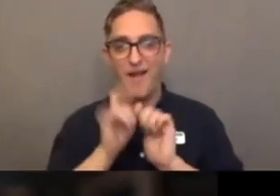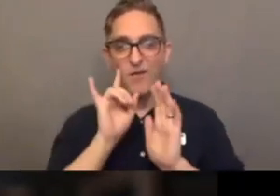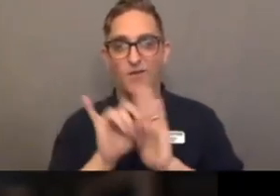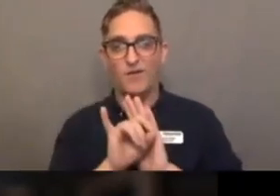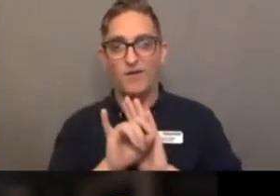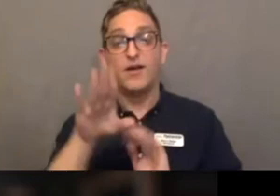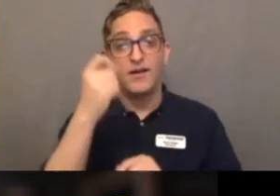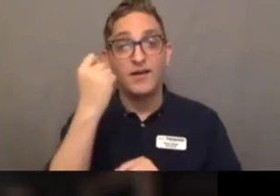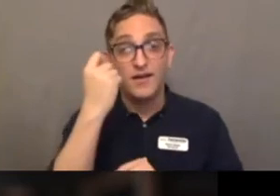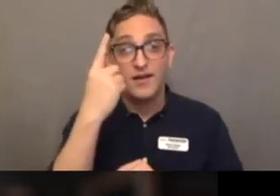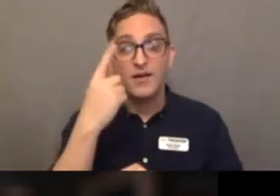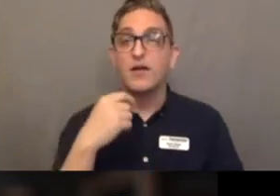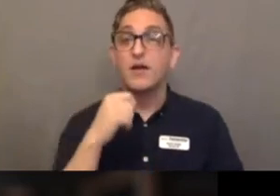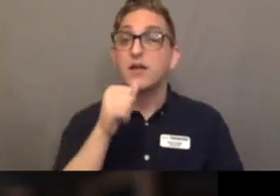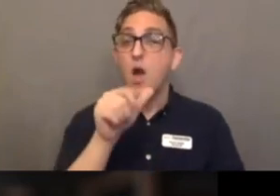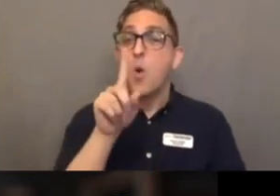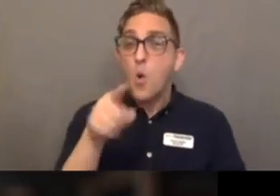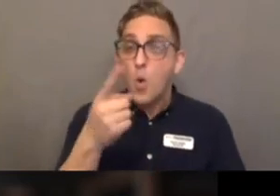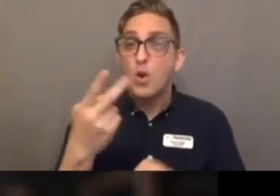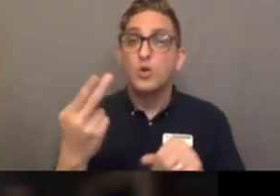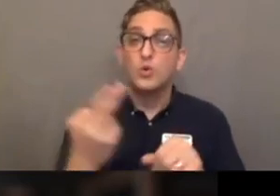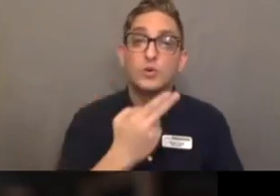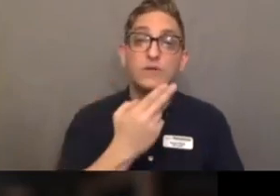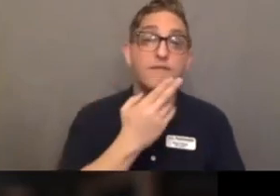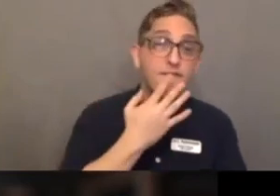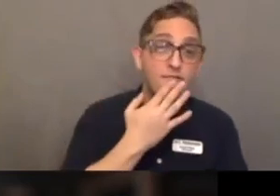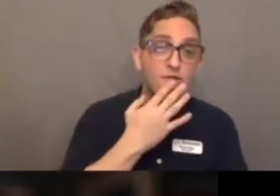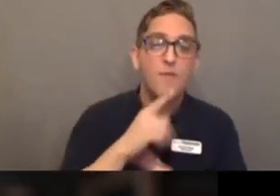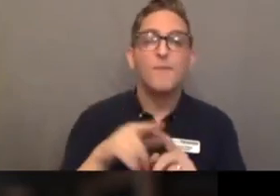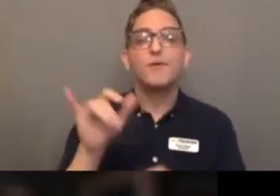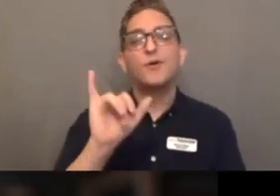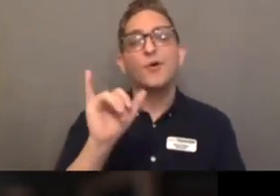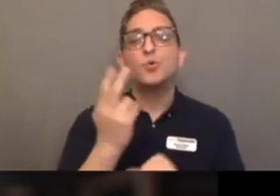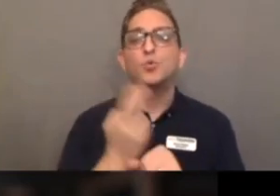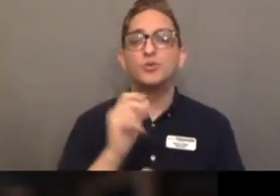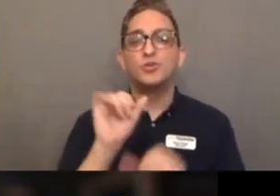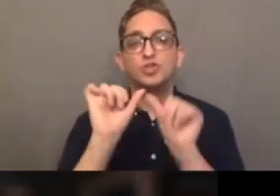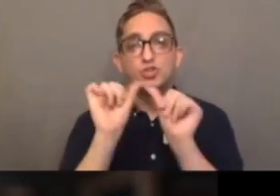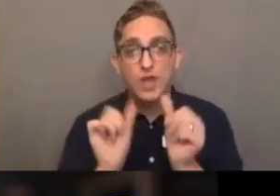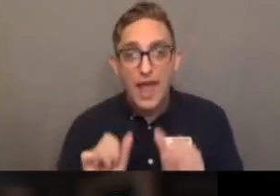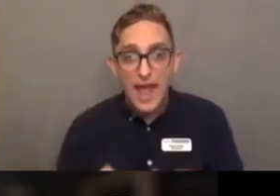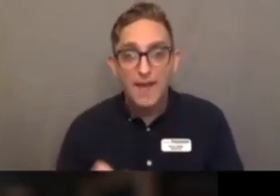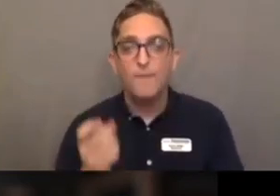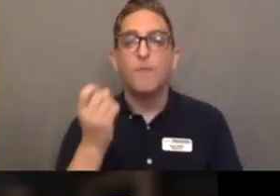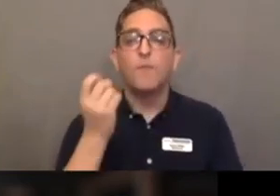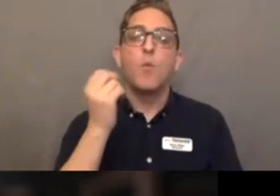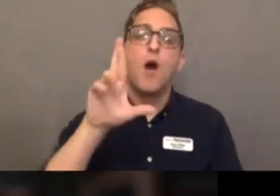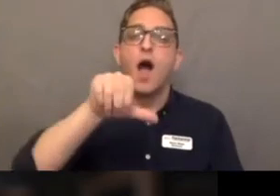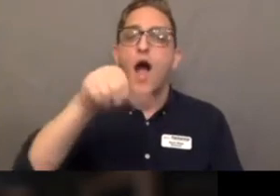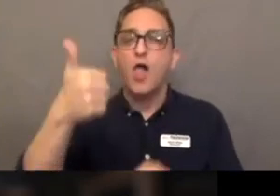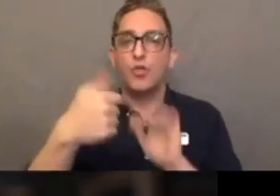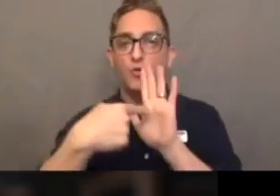color but we need to use shape or some other indicator to make sure that it's clear which